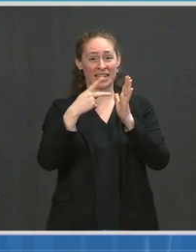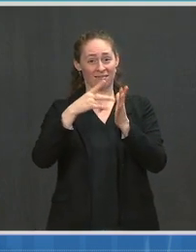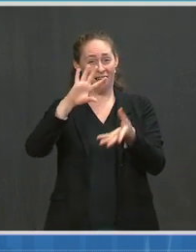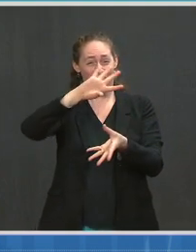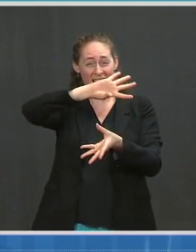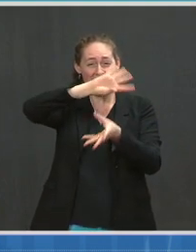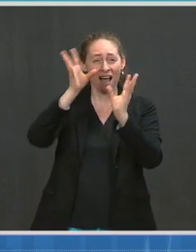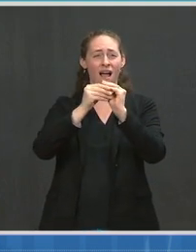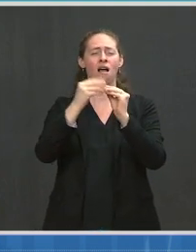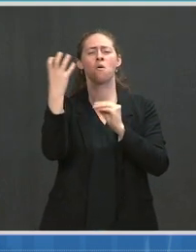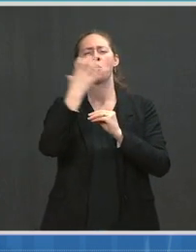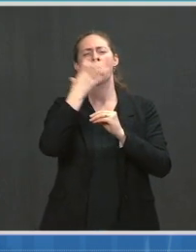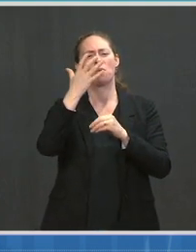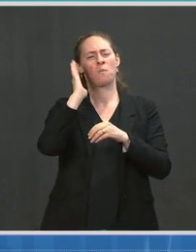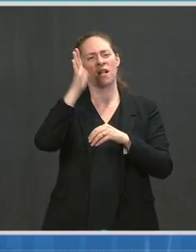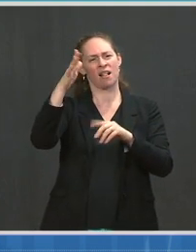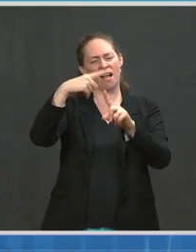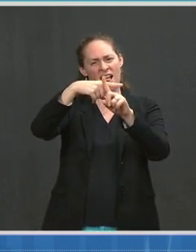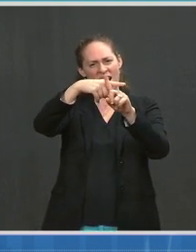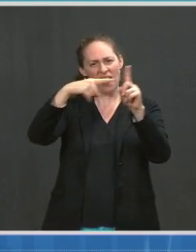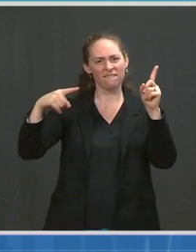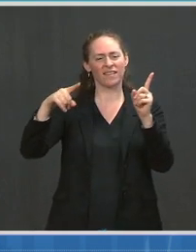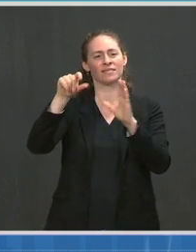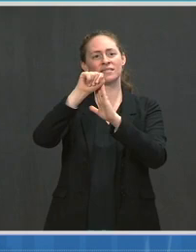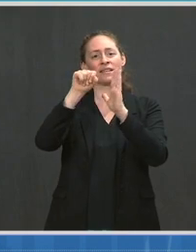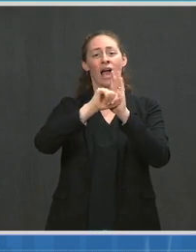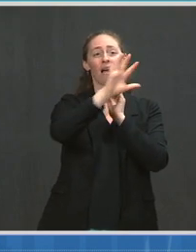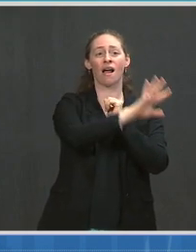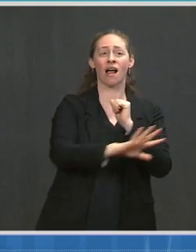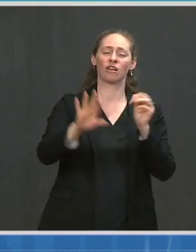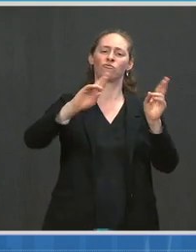will have opened up eligibility to all adults by mid-April.